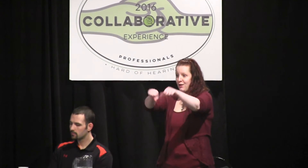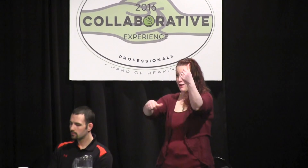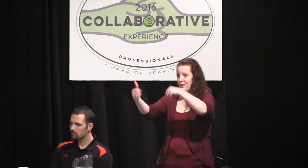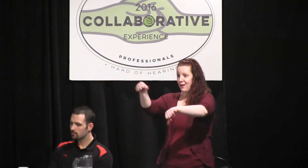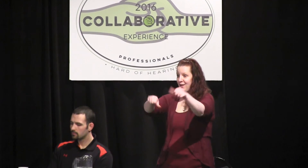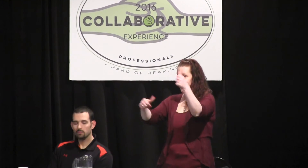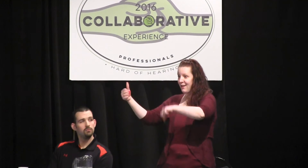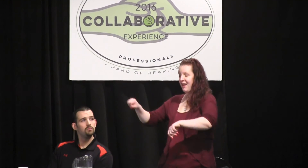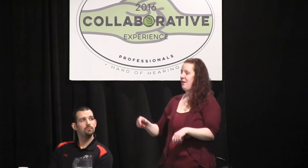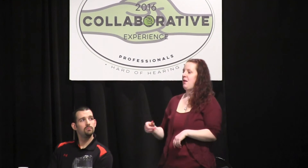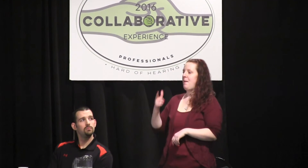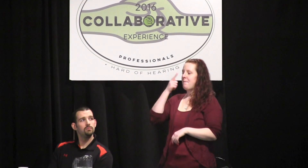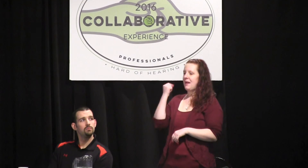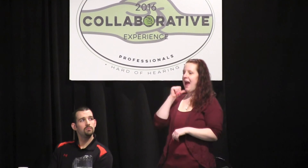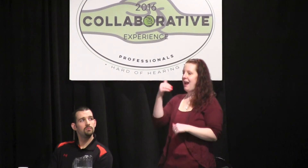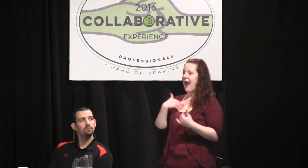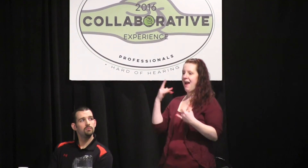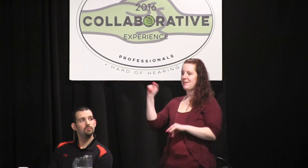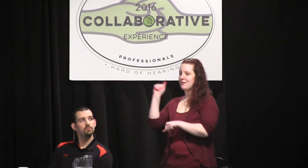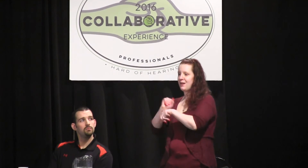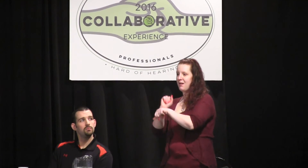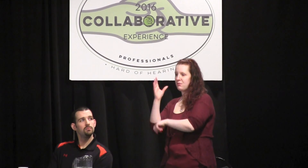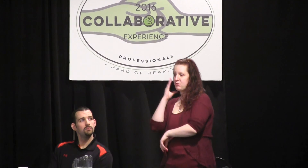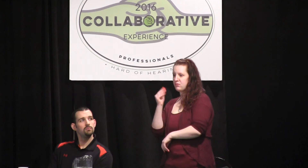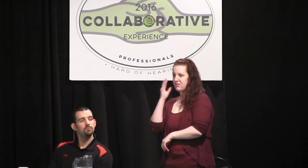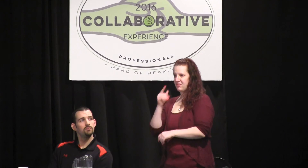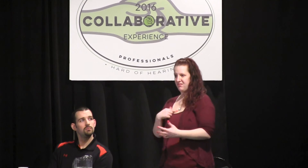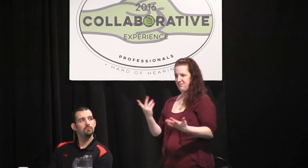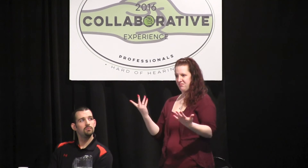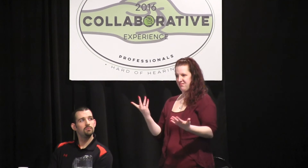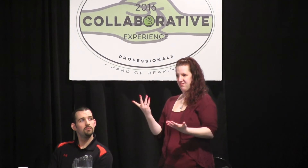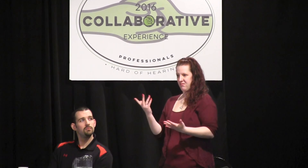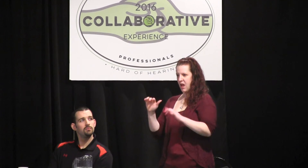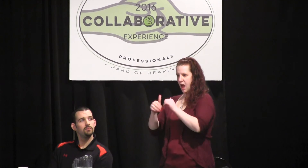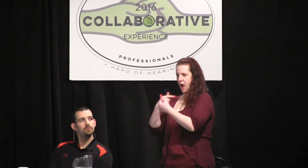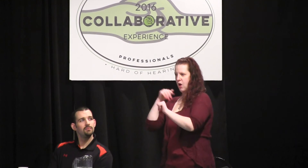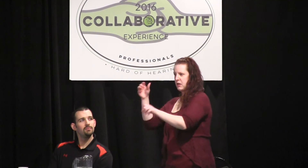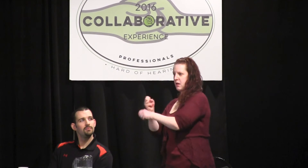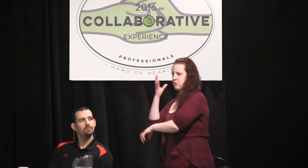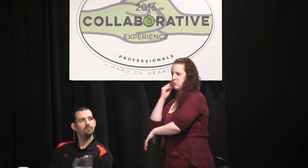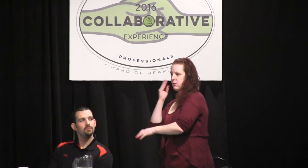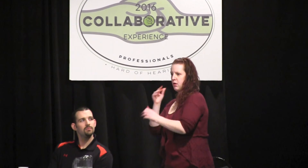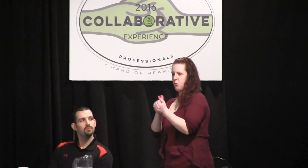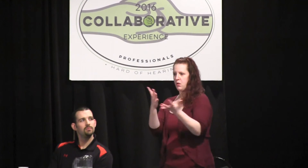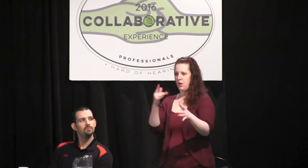And I was turned down. Time after time again. I didn't have enough experience on the job. And I was like,